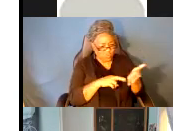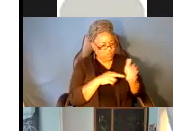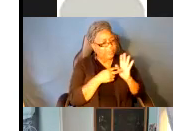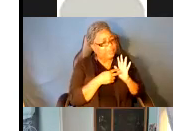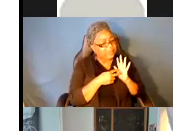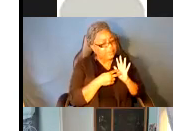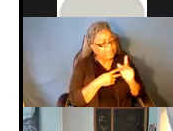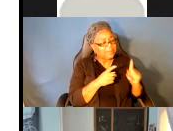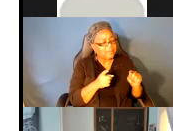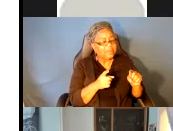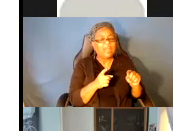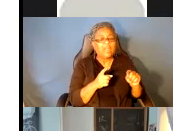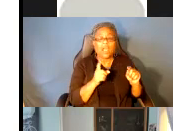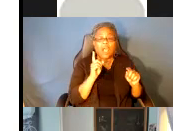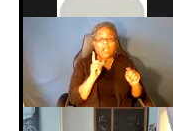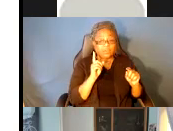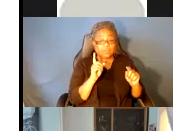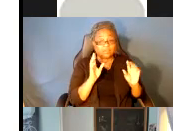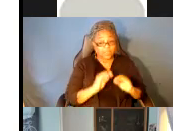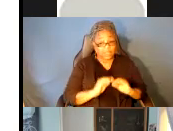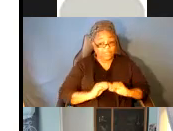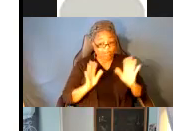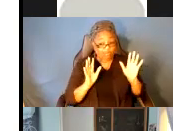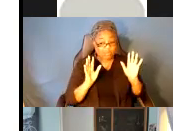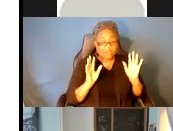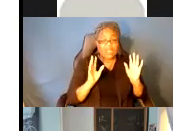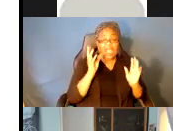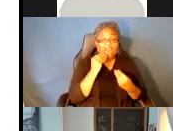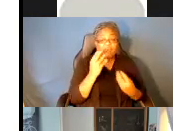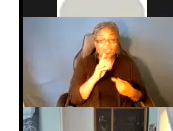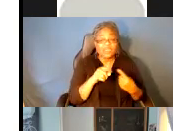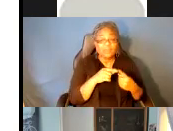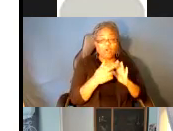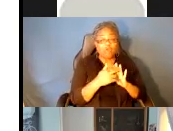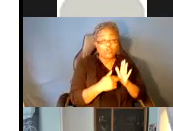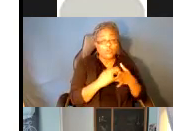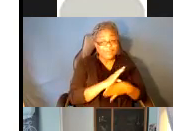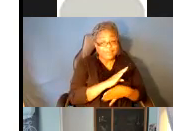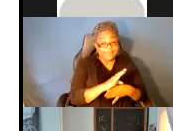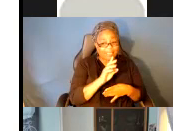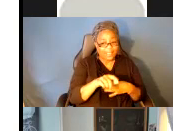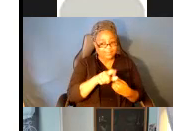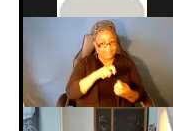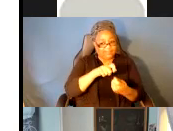And just to be clear, the information about the registered business, that specifically has to do